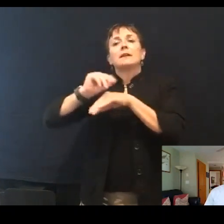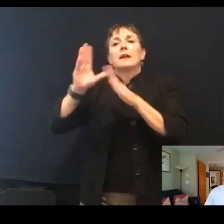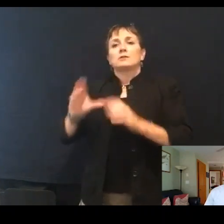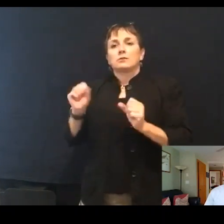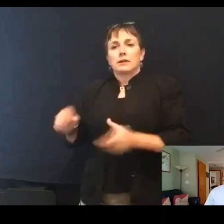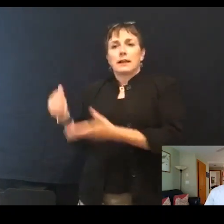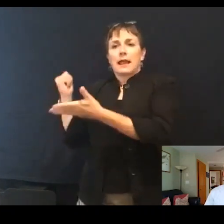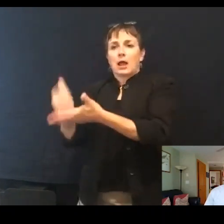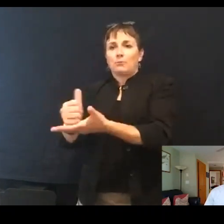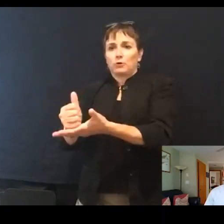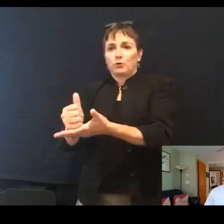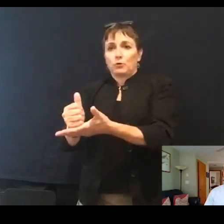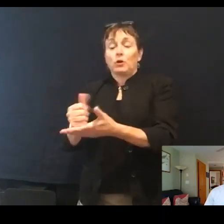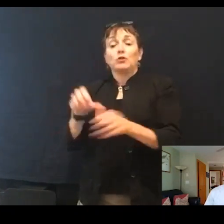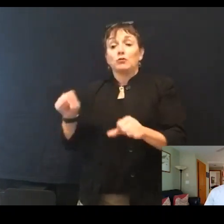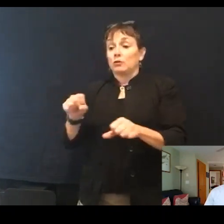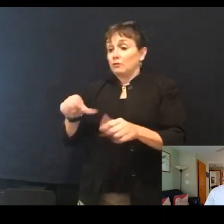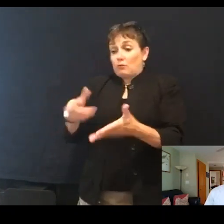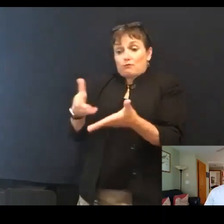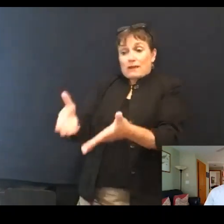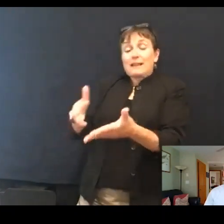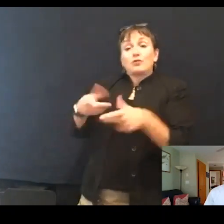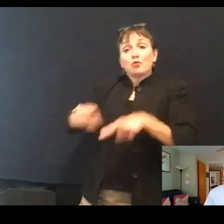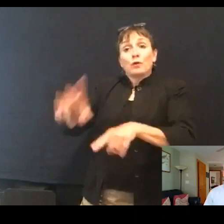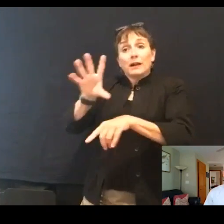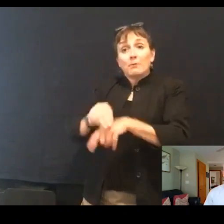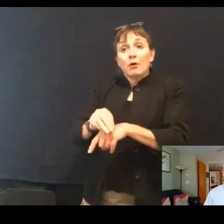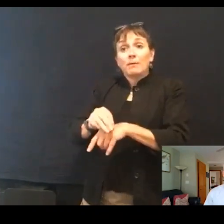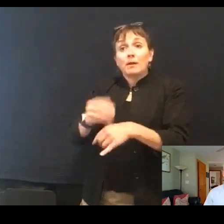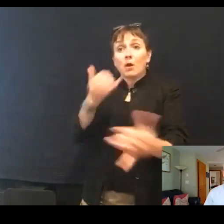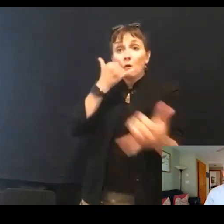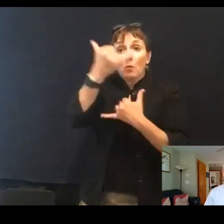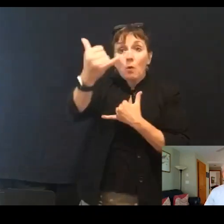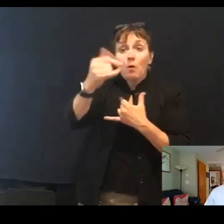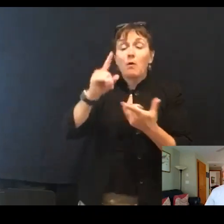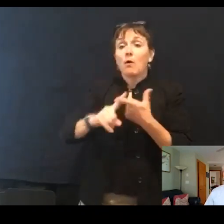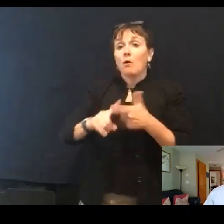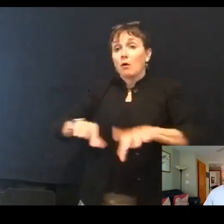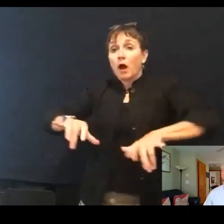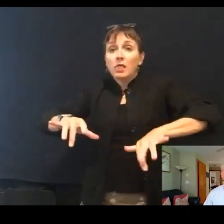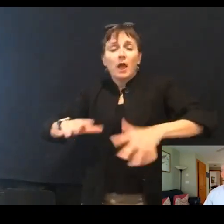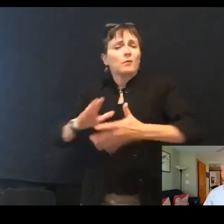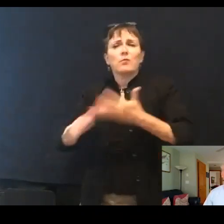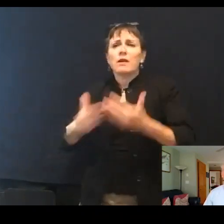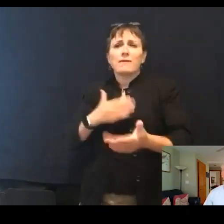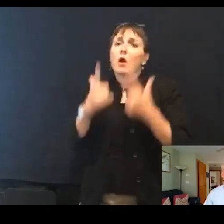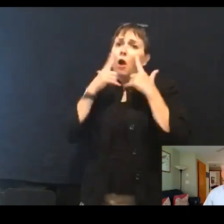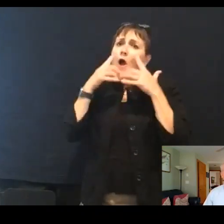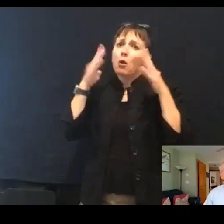help you do it over the phone online right there and then. And I hope you'll consider doing that.